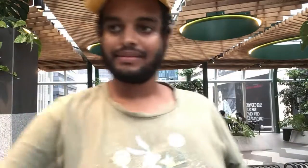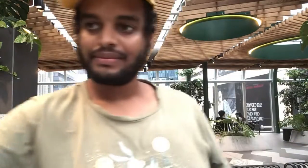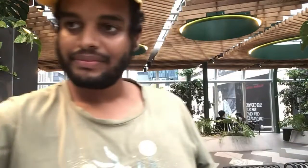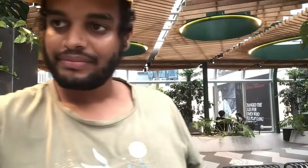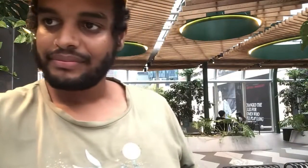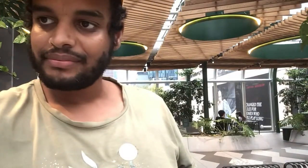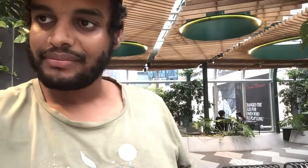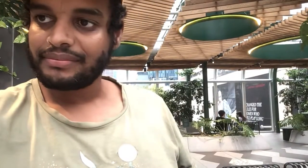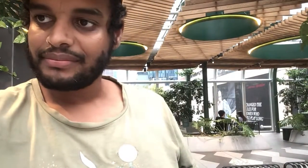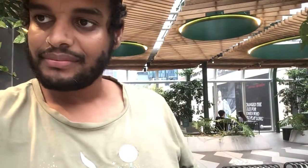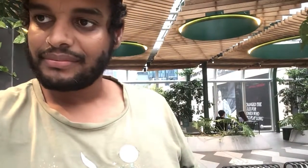( IBRAHIM TURN OFF )